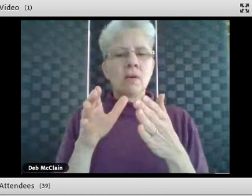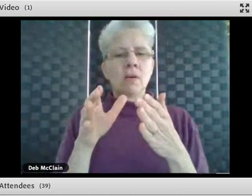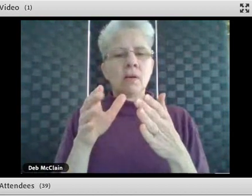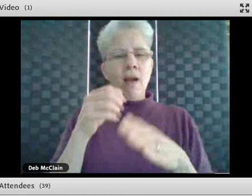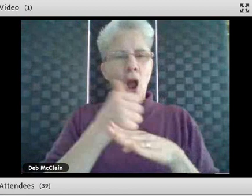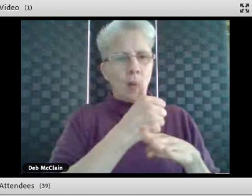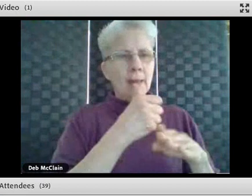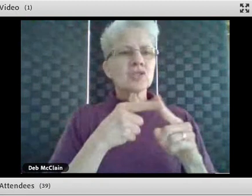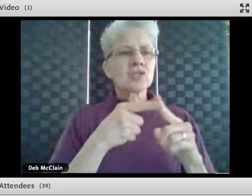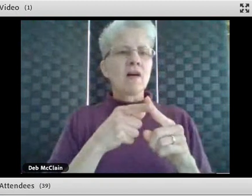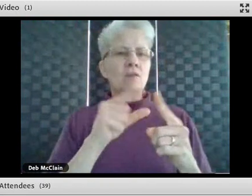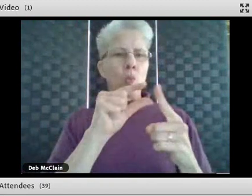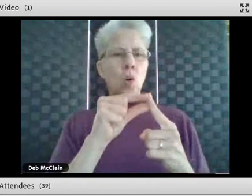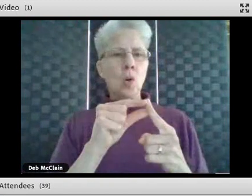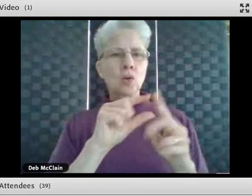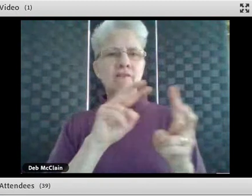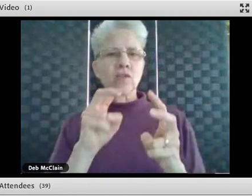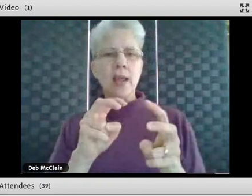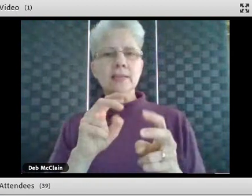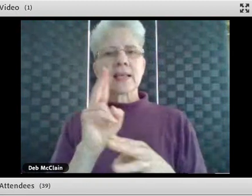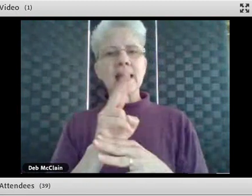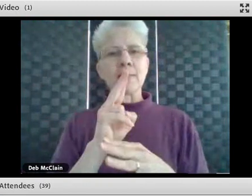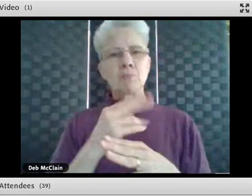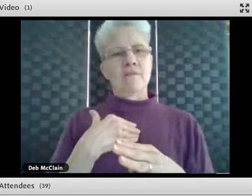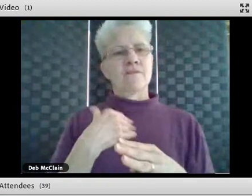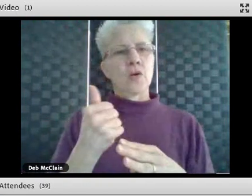It typically includes preferred and variant terms.